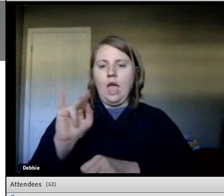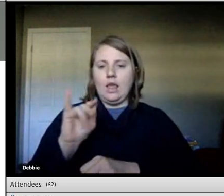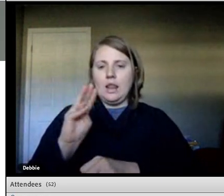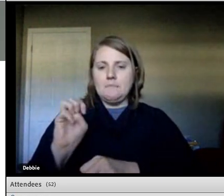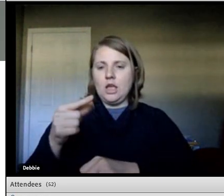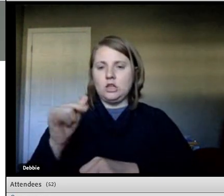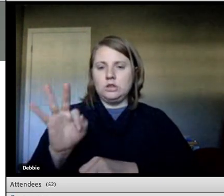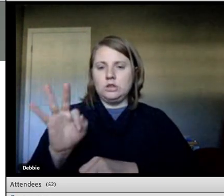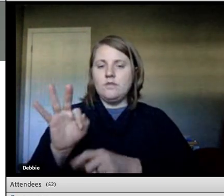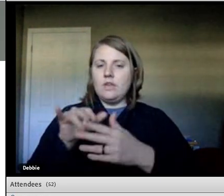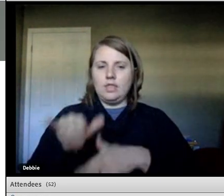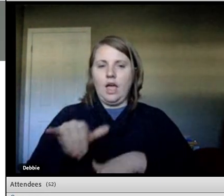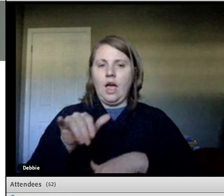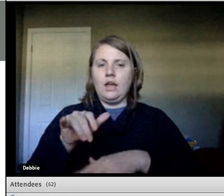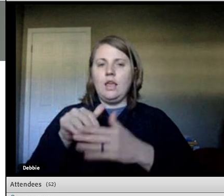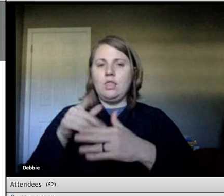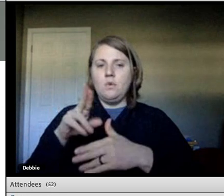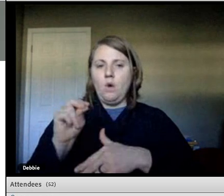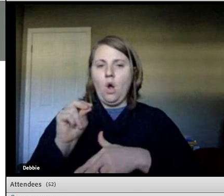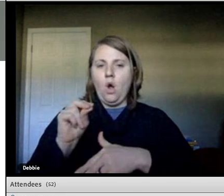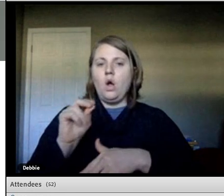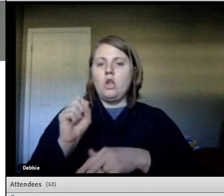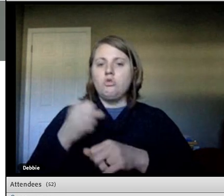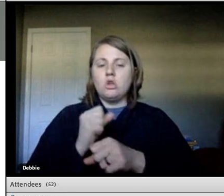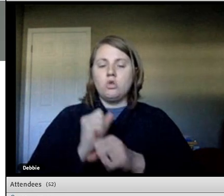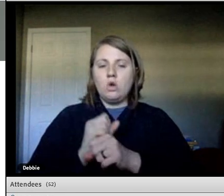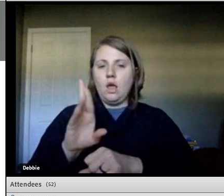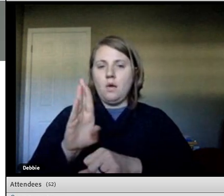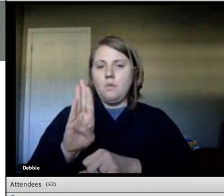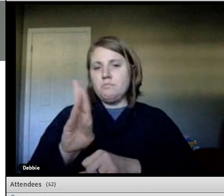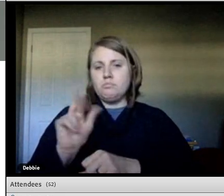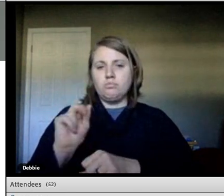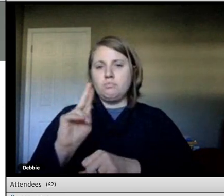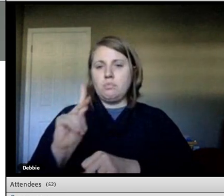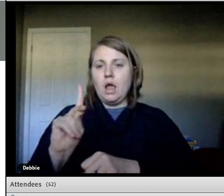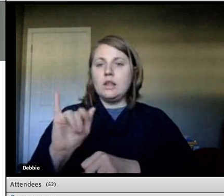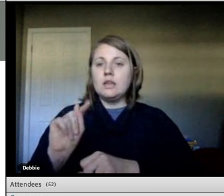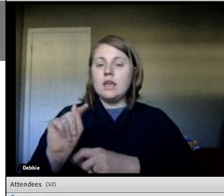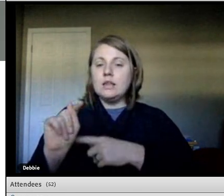so the colors of your logos and stuff like that are in there